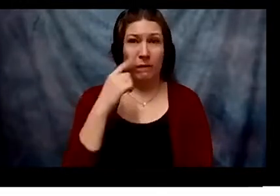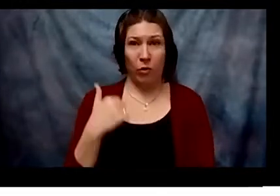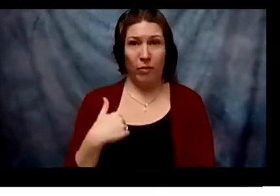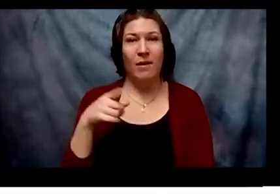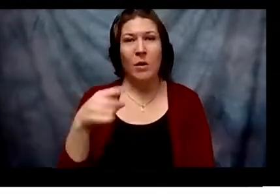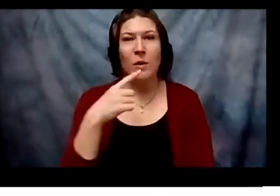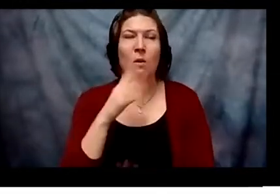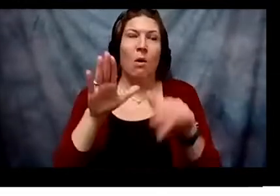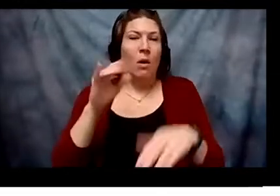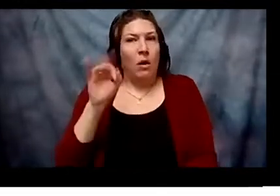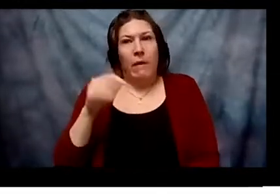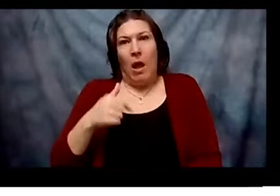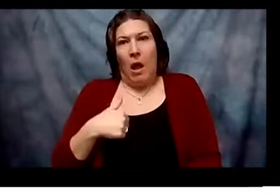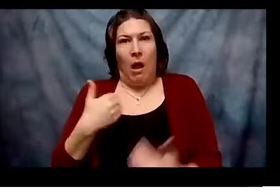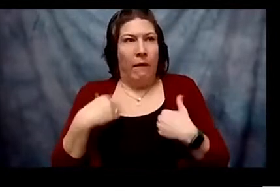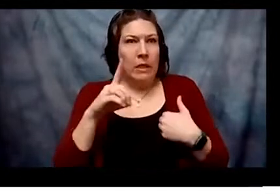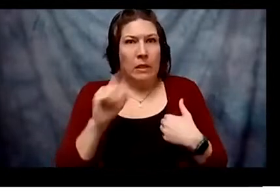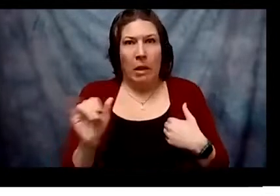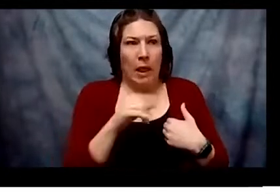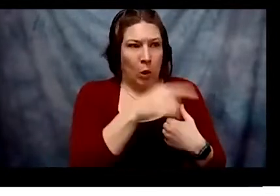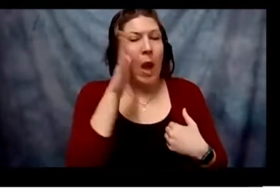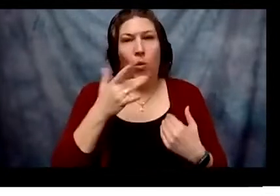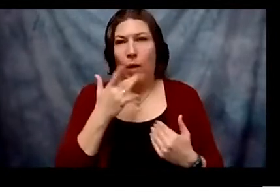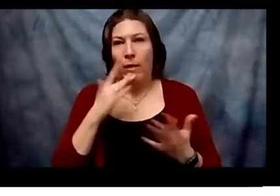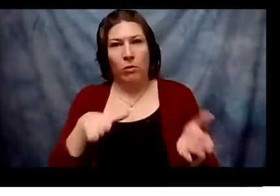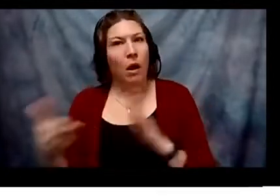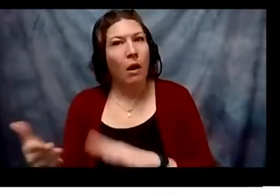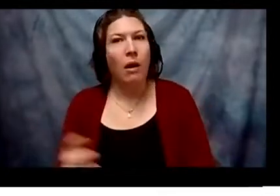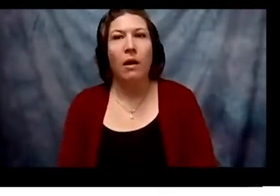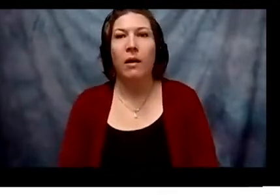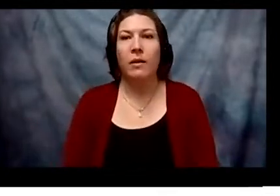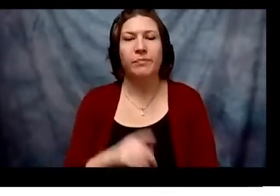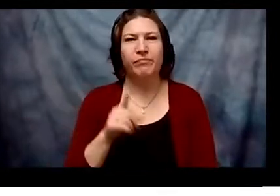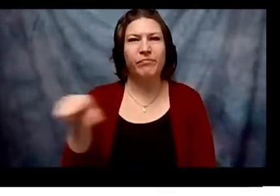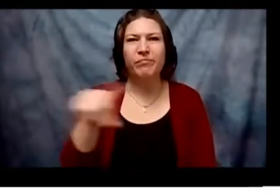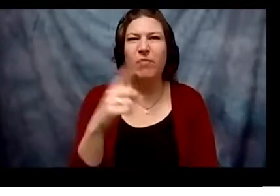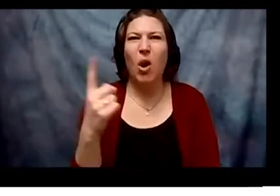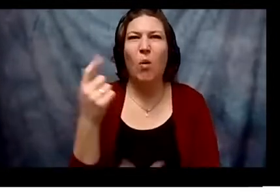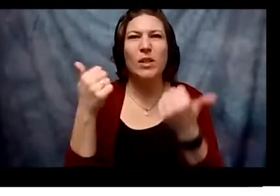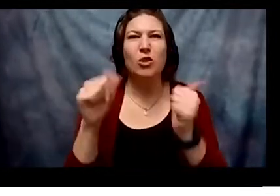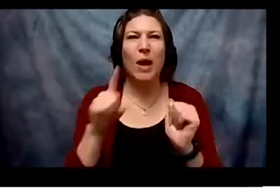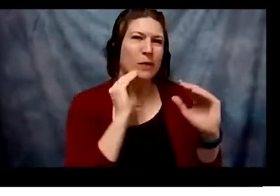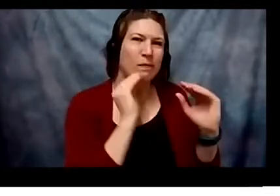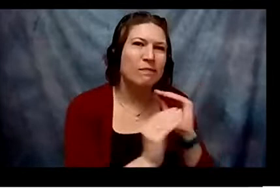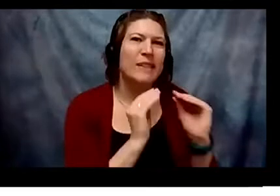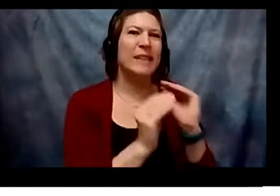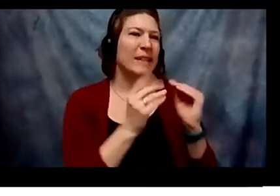die than be like me. You're always trying to heal me or fix me